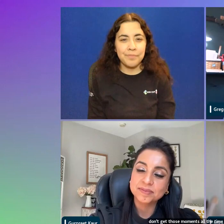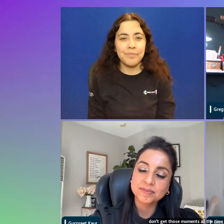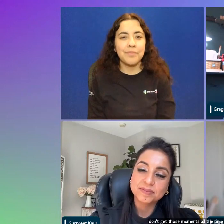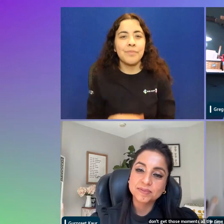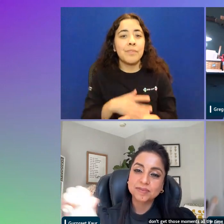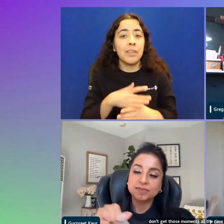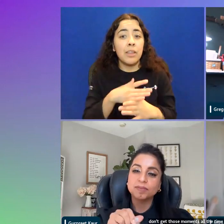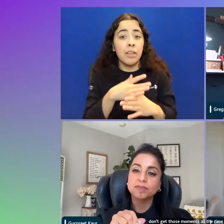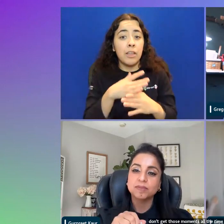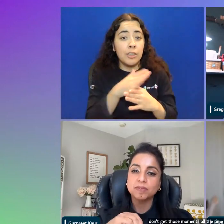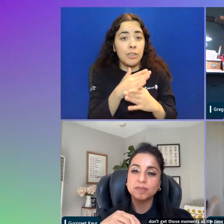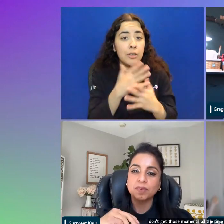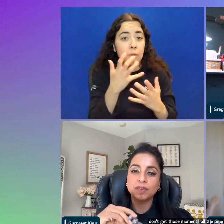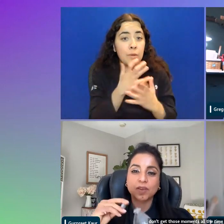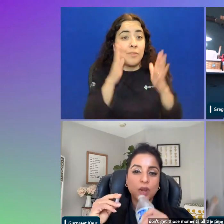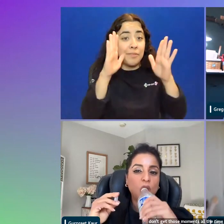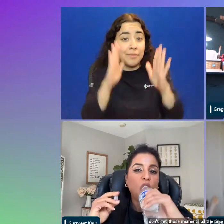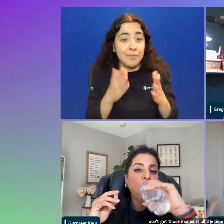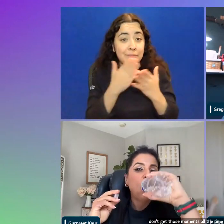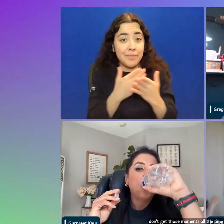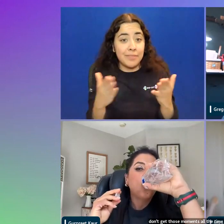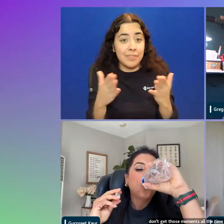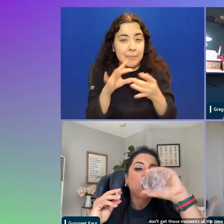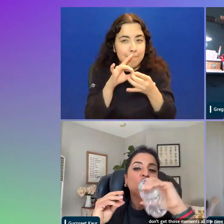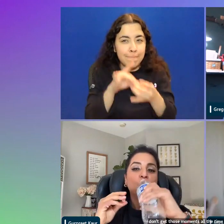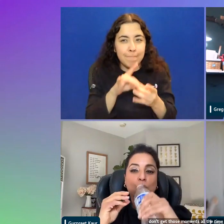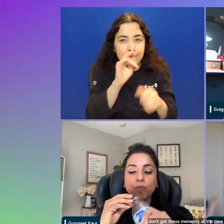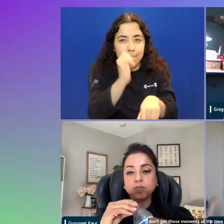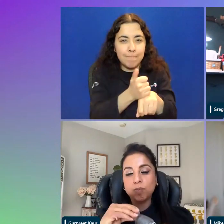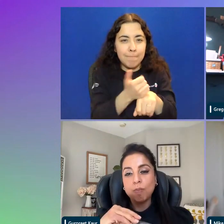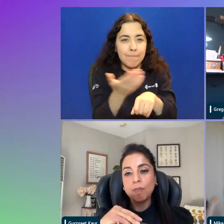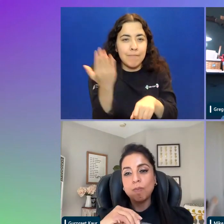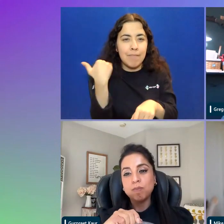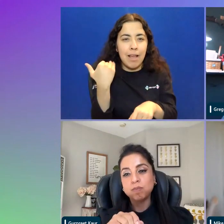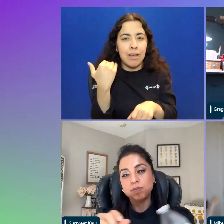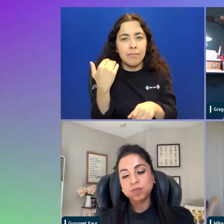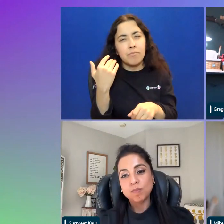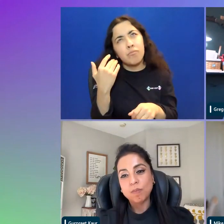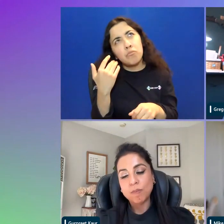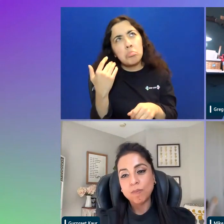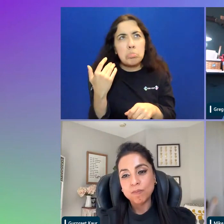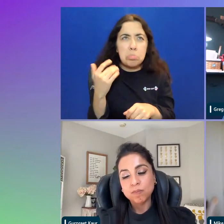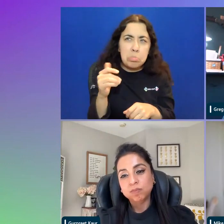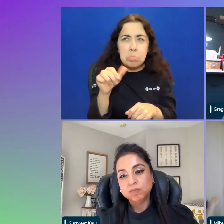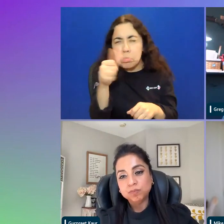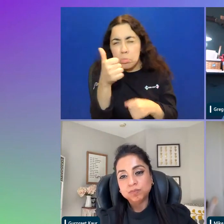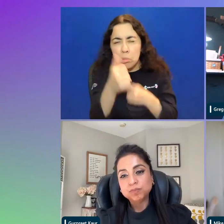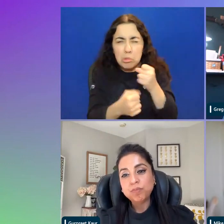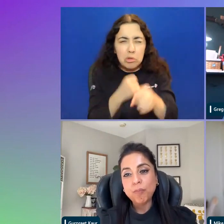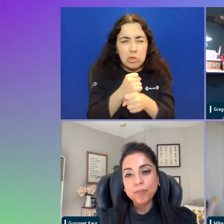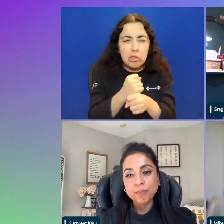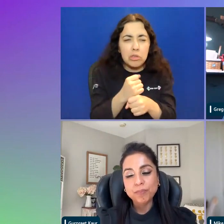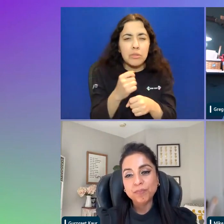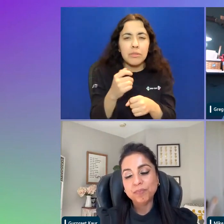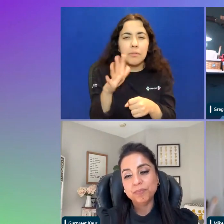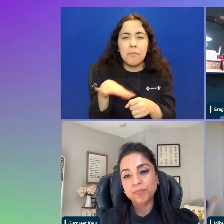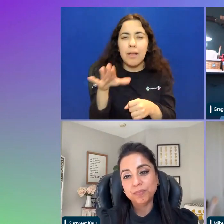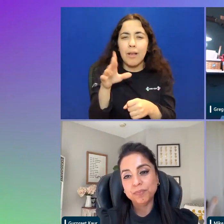know that. So over the last decade I've probably I've seen hundreds of programs. Now um, and it's all along the lines of